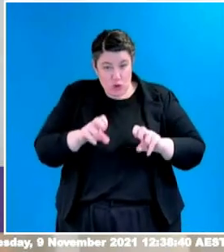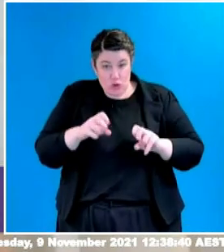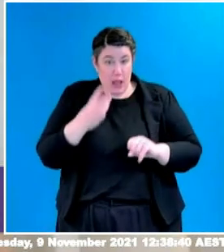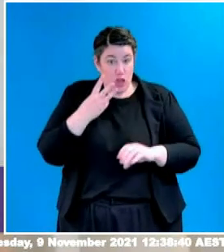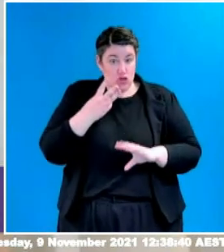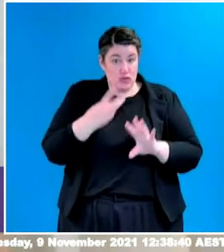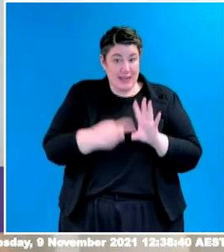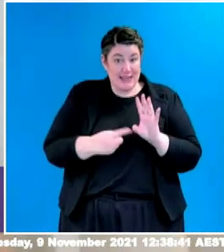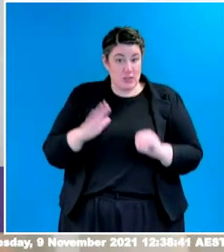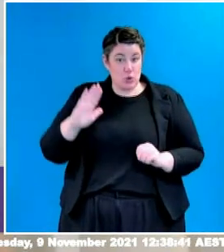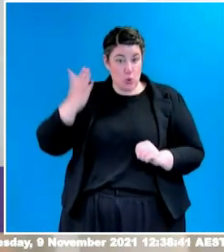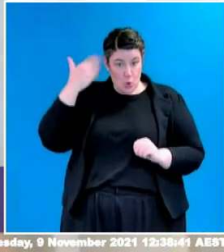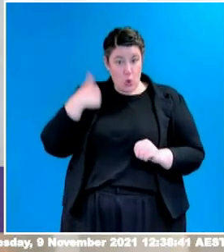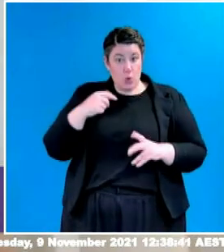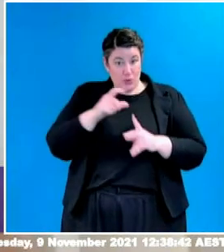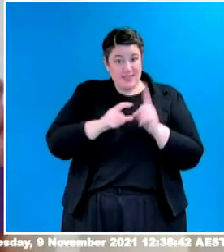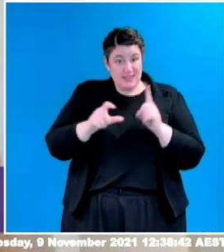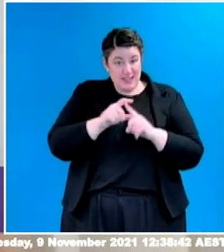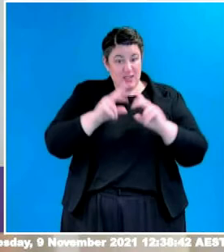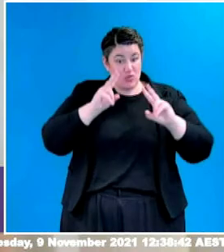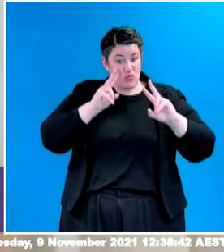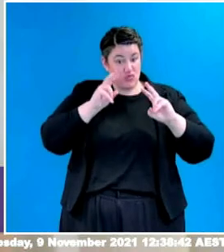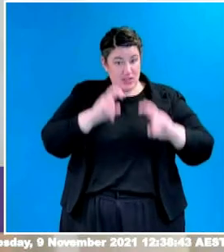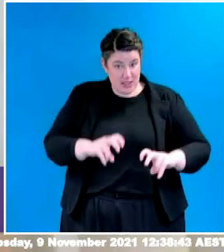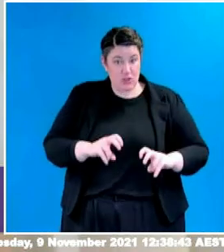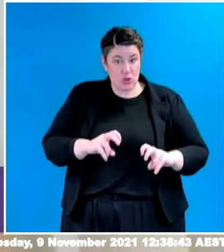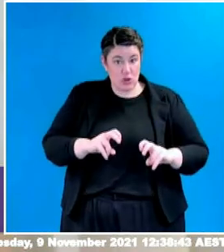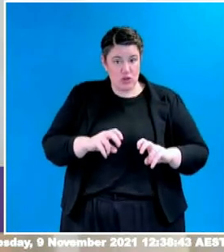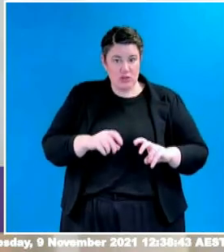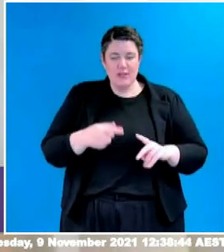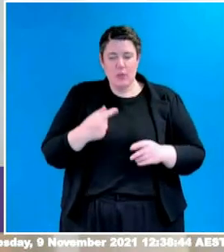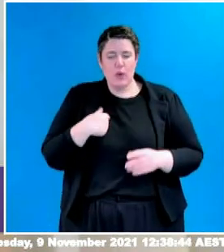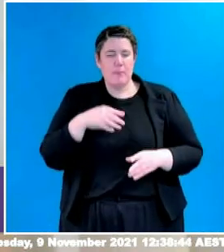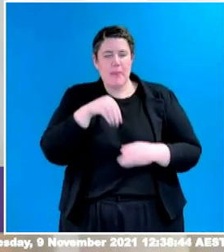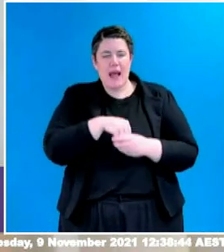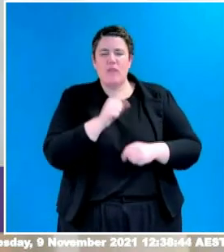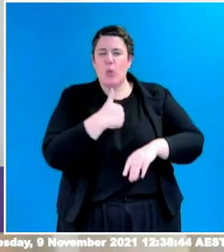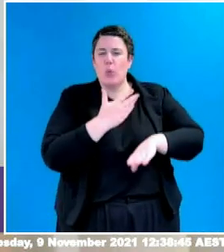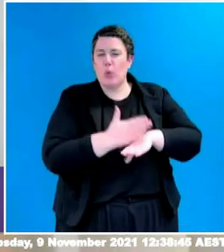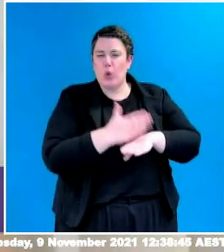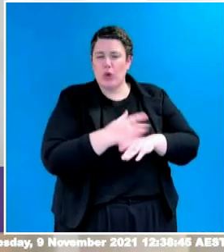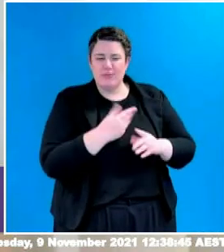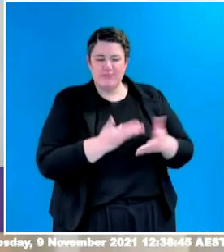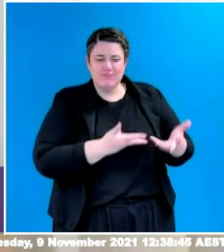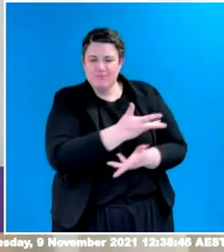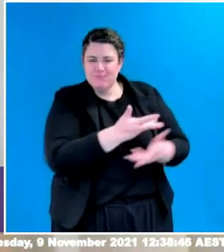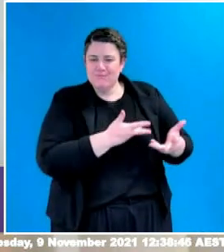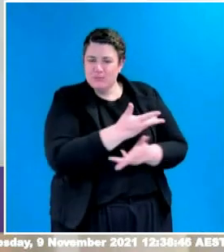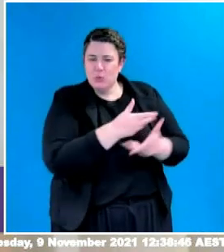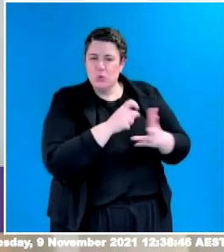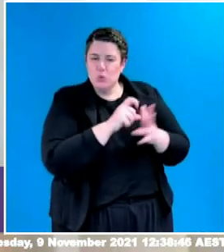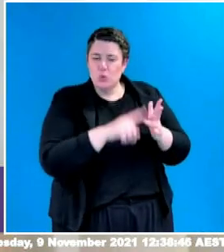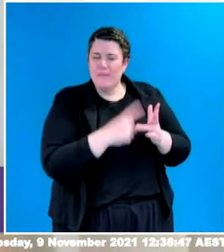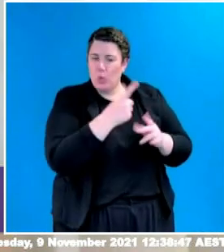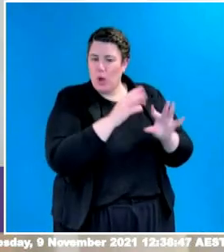undertake research as part of a particular consulting job we were doing for a particular agency.